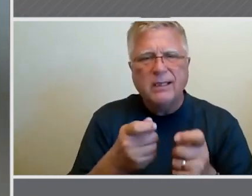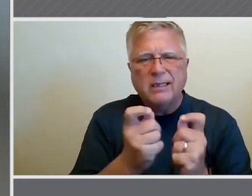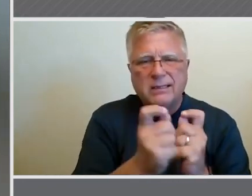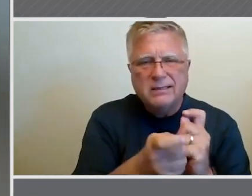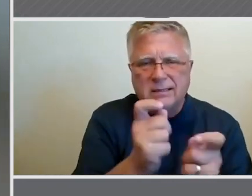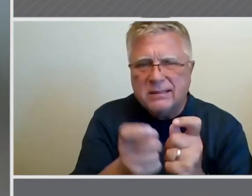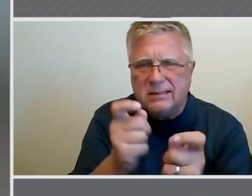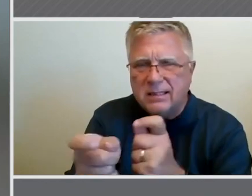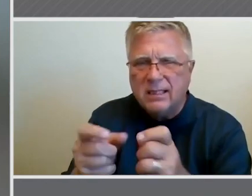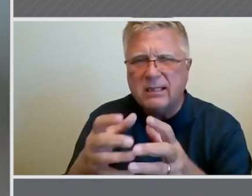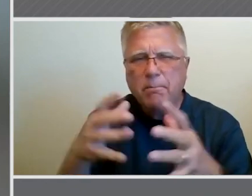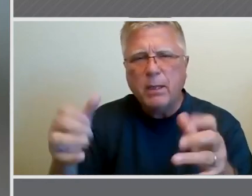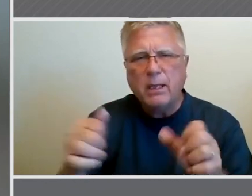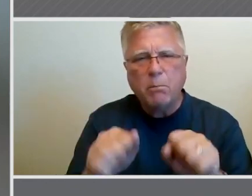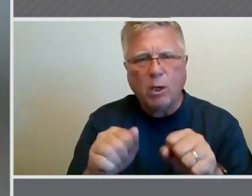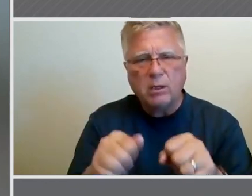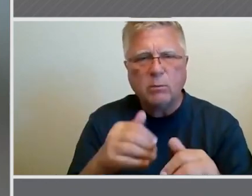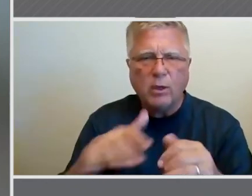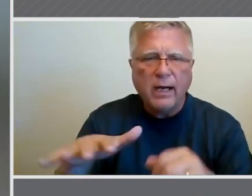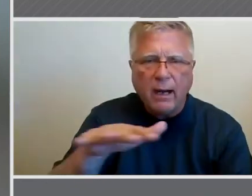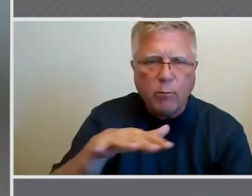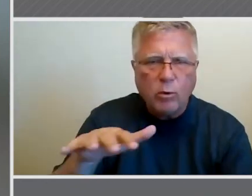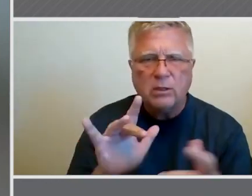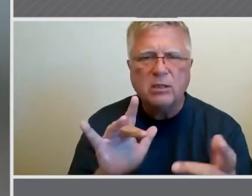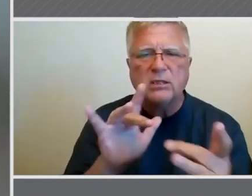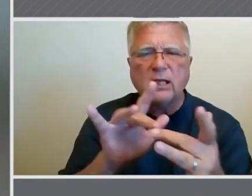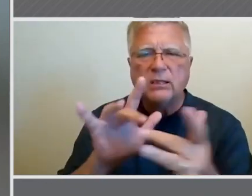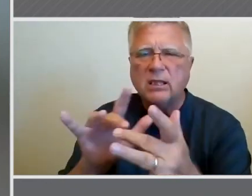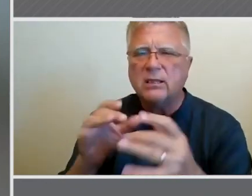can to reach as many people especially at those lower levels.